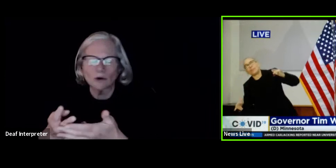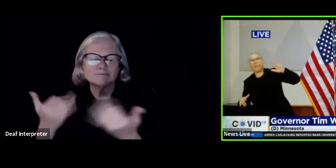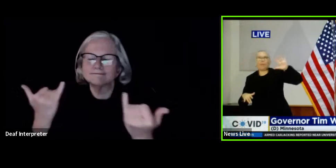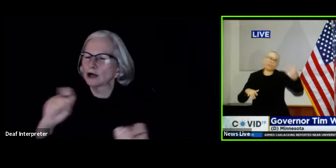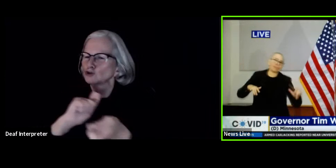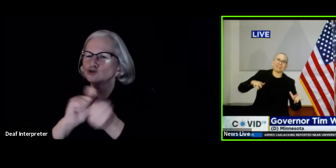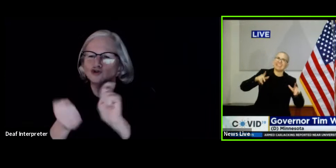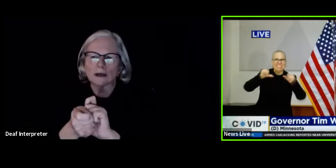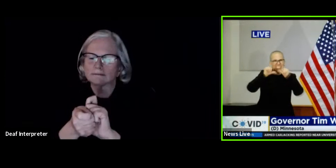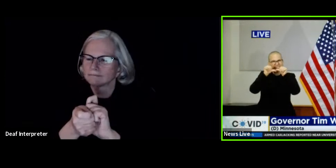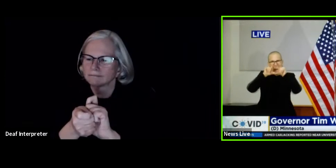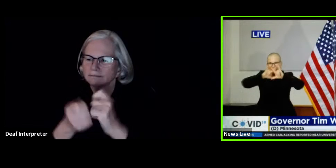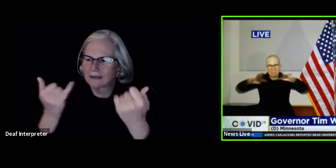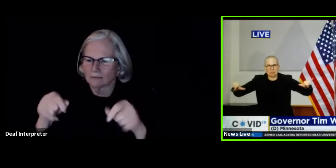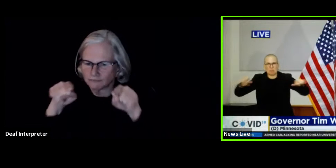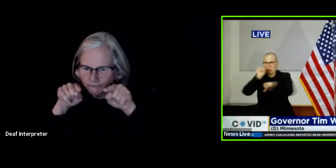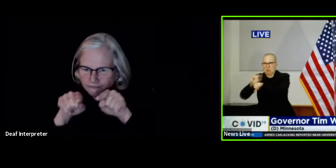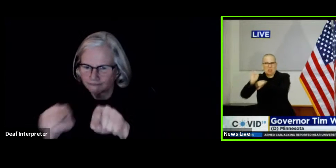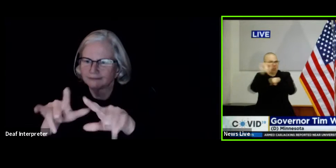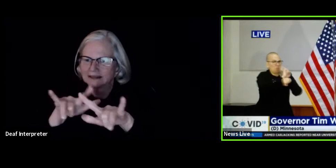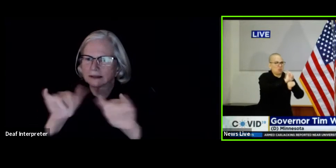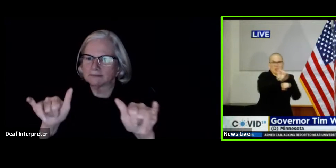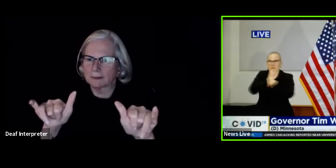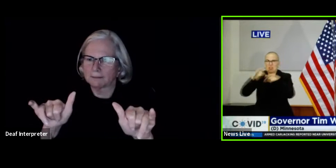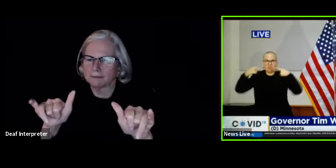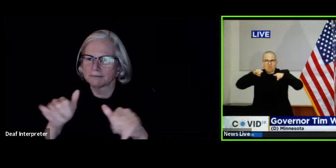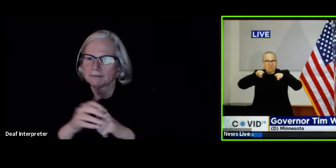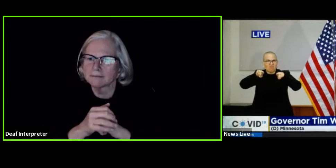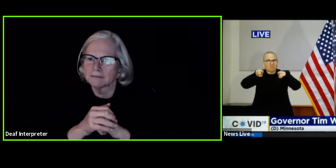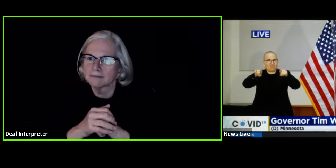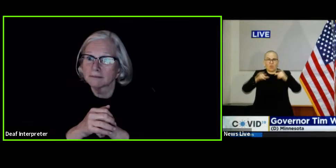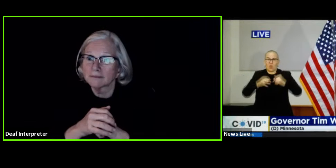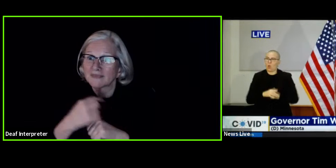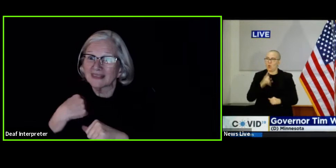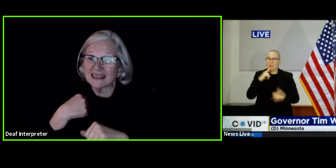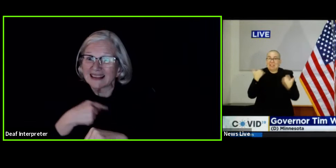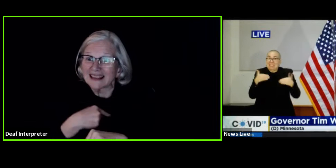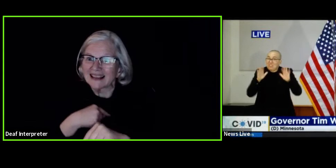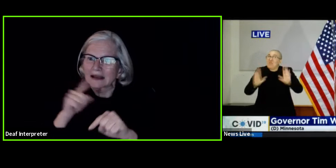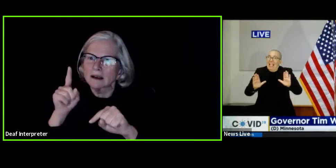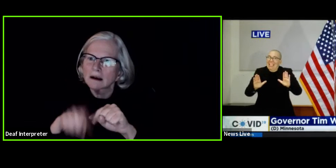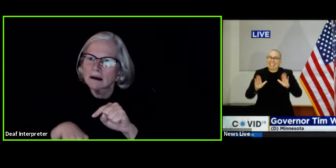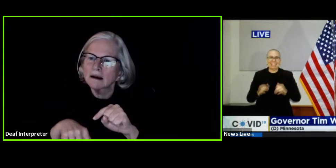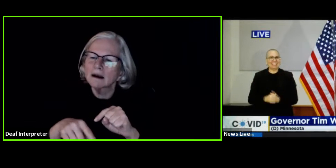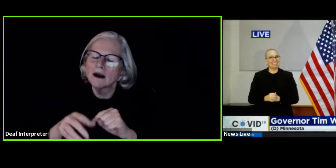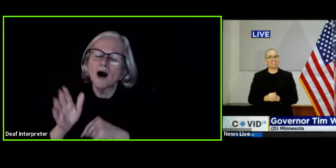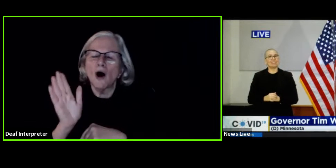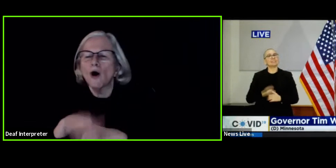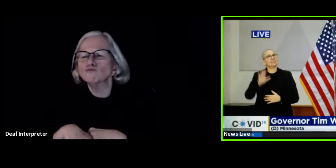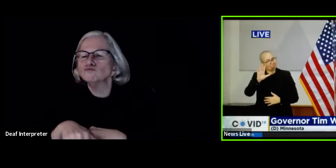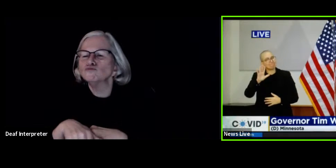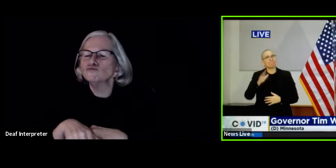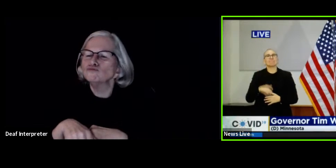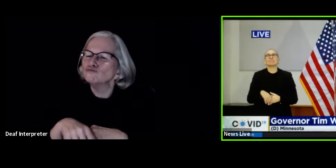MINNESOTA WILL VERIFY THAT. BUT THE OPPORTUNITY IS REALLY GREAT. BUT HERE'S WHAT WE CAN'T DO. WE CAN'T LET OUR GUARD DOWN.